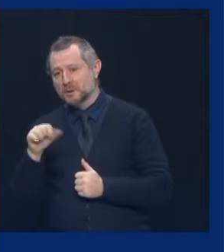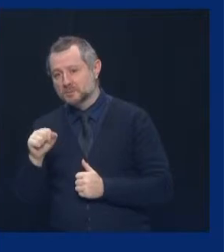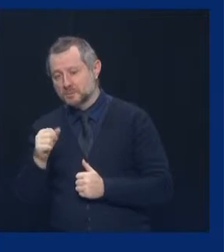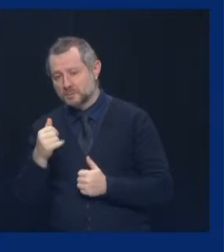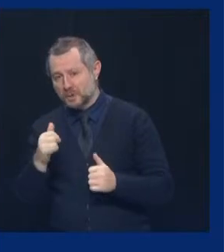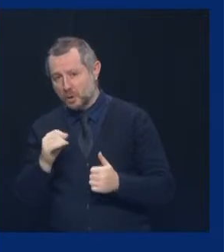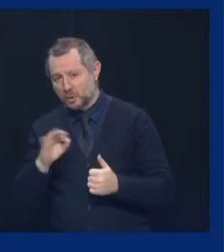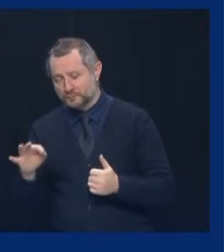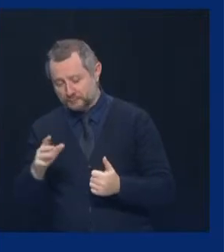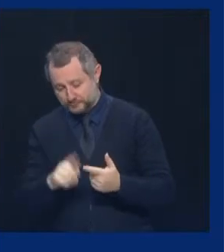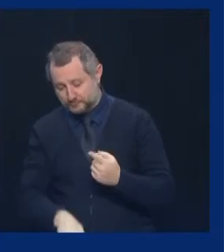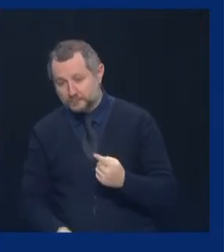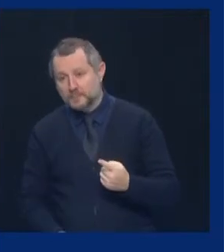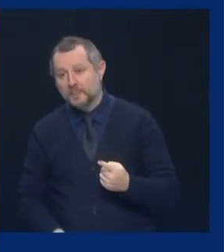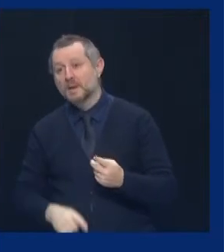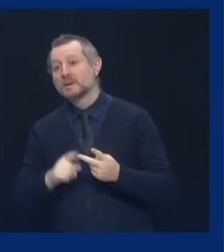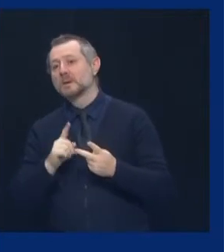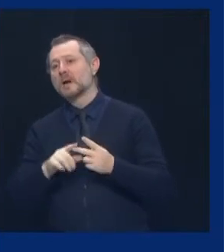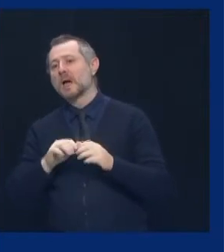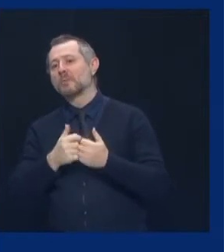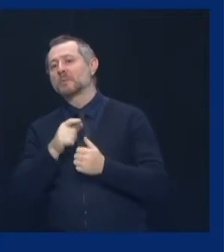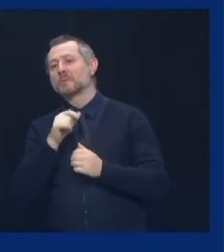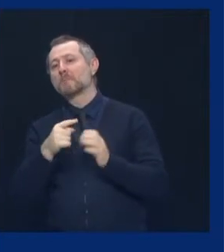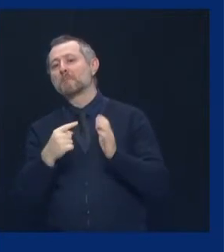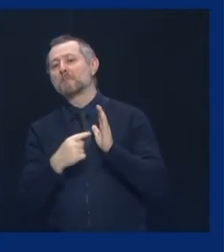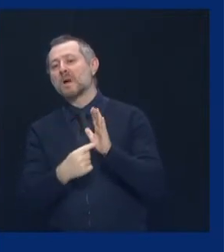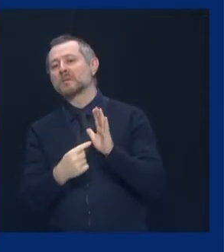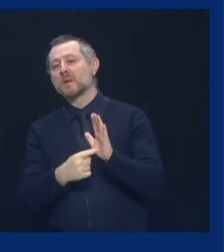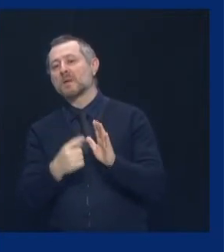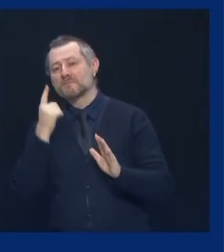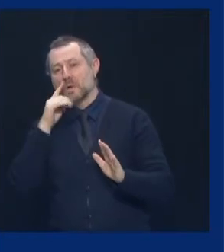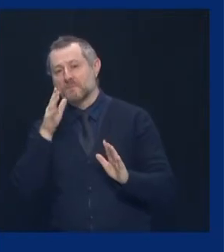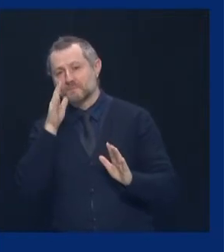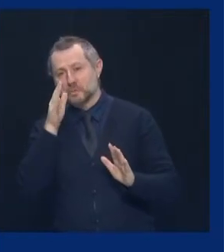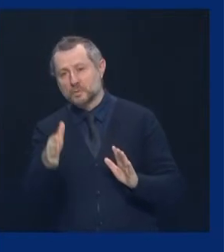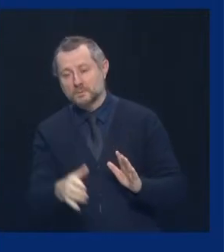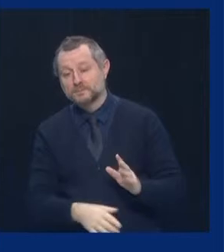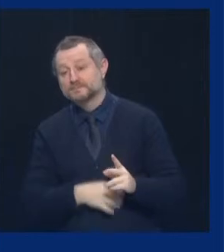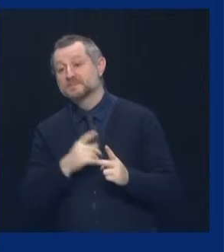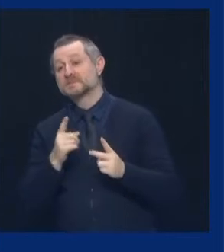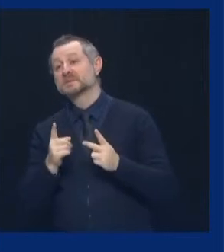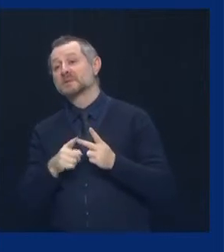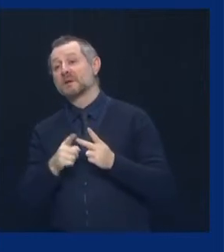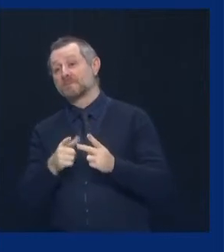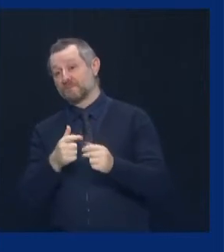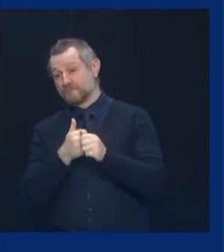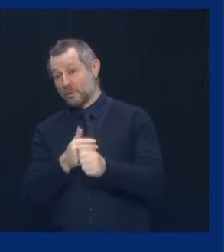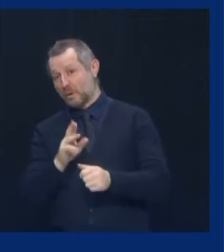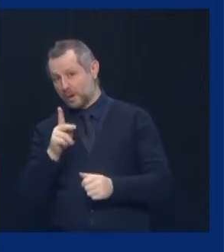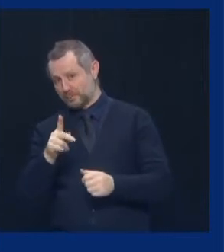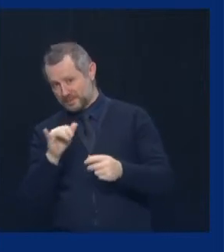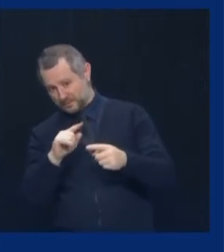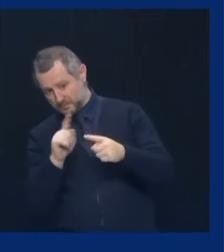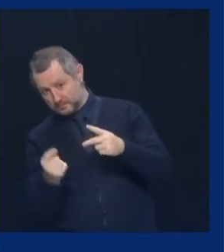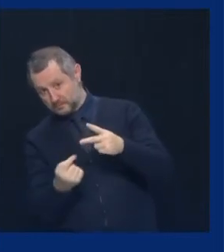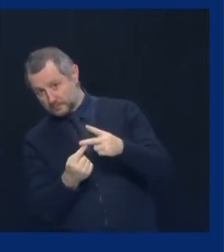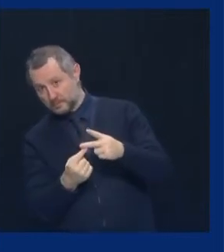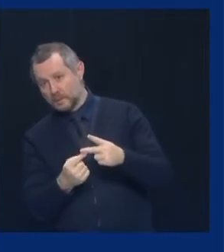IMPACTED BY WHATEVER HAPPENS WITH THE BILLS PLAYOFF GAME IN 2021, HOW YOU WOULD USE THIS AS A MODEL POTENTIALLY GOING